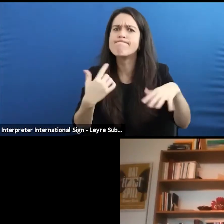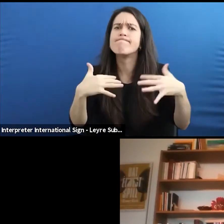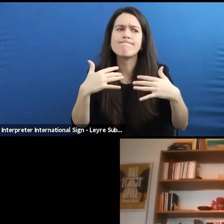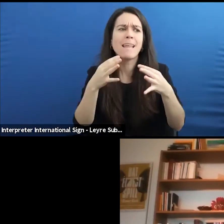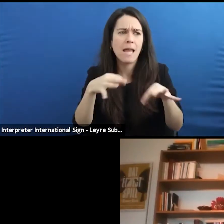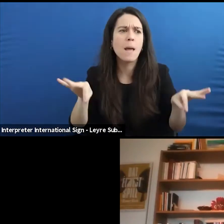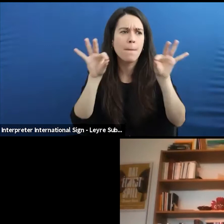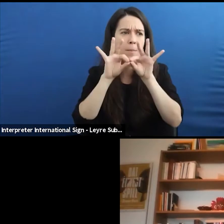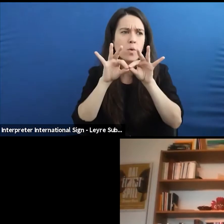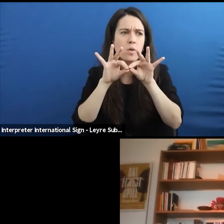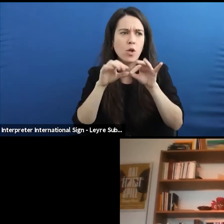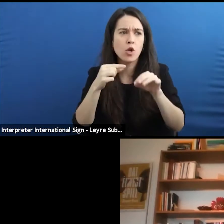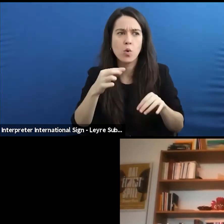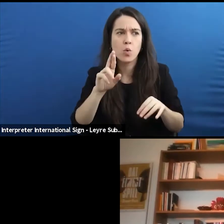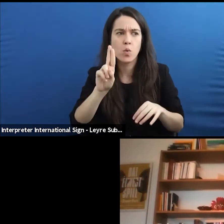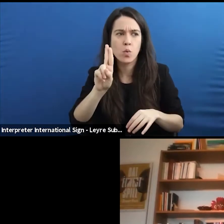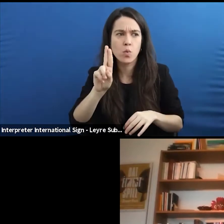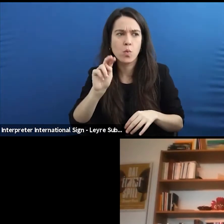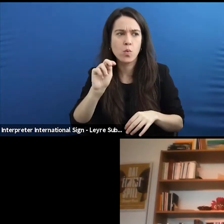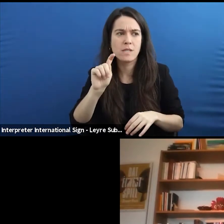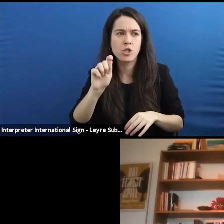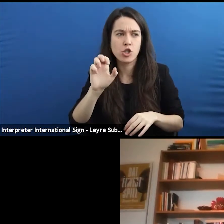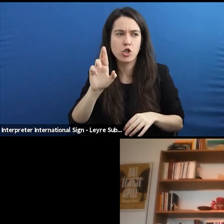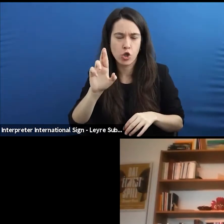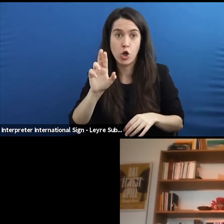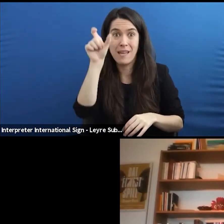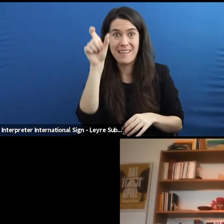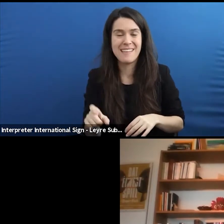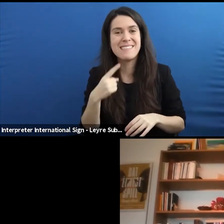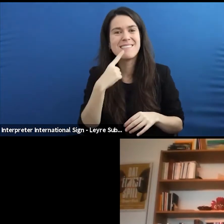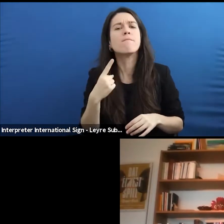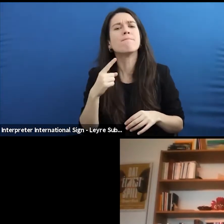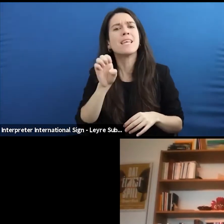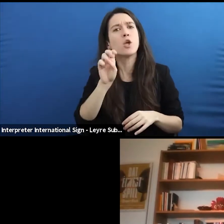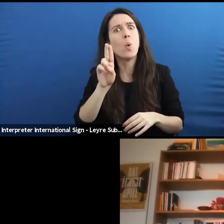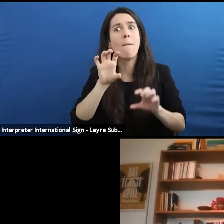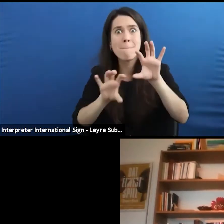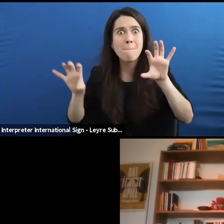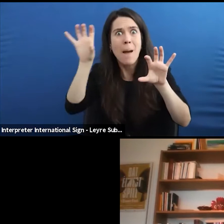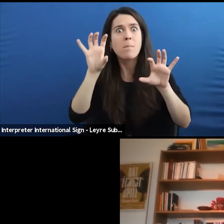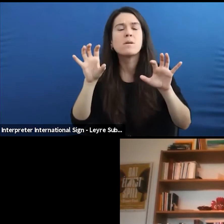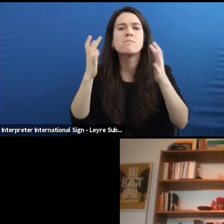theater and performing arts in the European Union, member status, deserve political